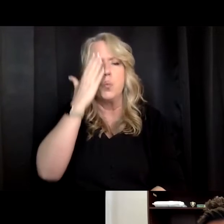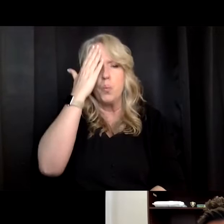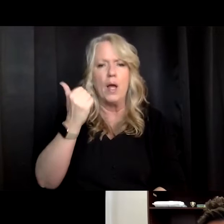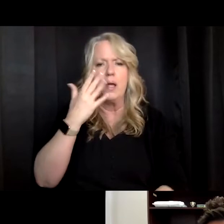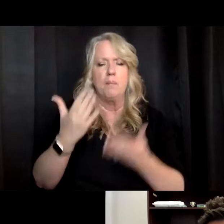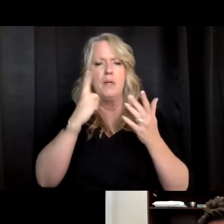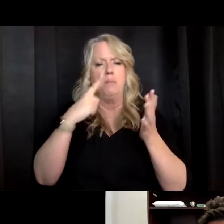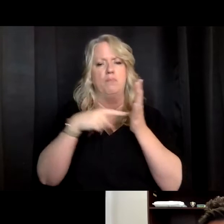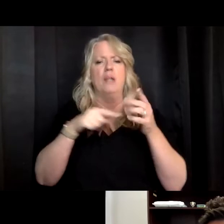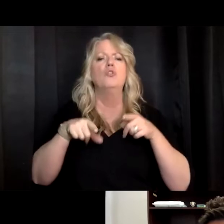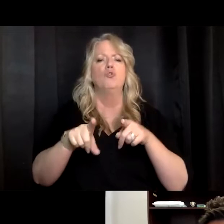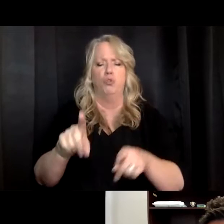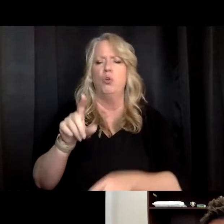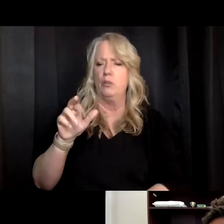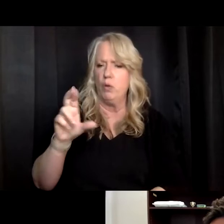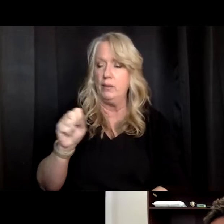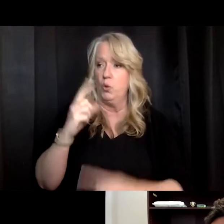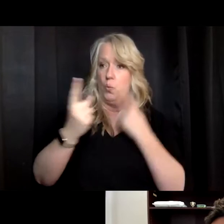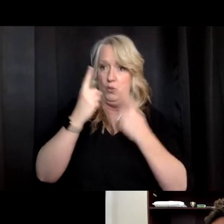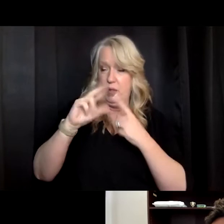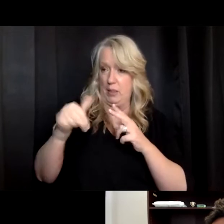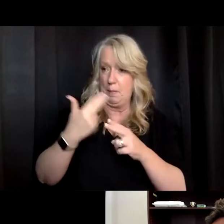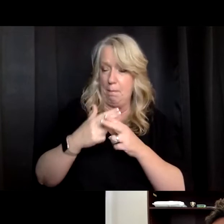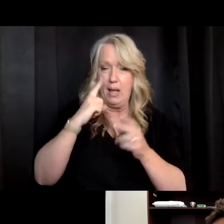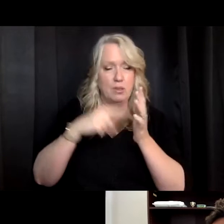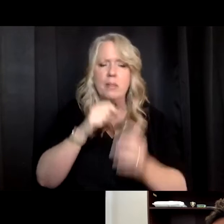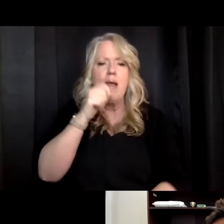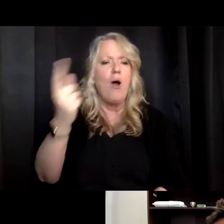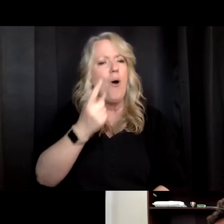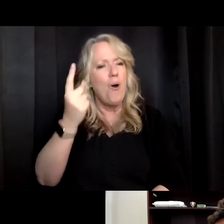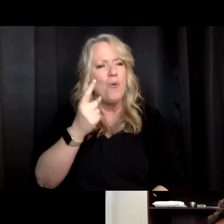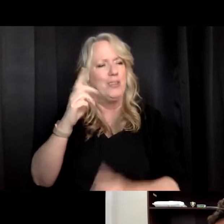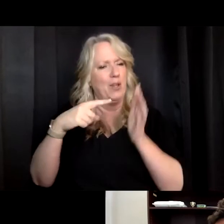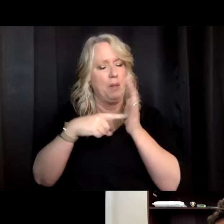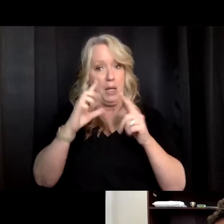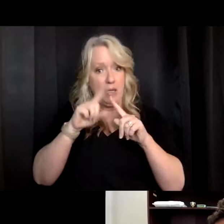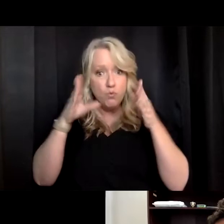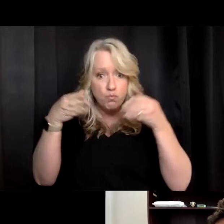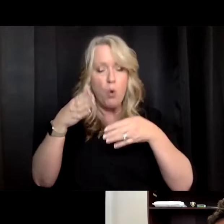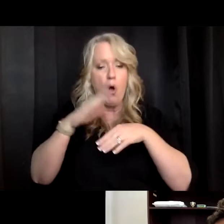WITH, MYRIAD OF DIFFERENT THINGS THAT ARE PART OF THE REASONS WHY THEY MAY APPEAR TO BE PRESENTING IN CRISIS.